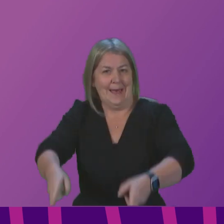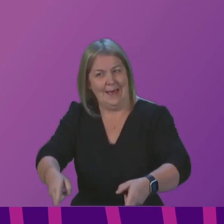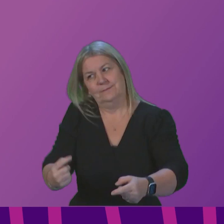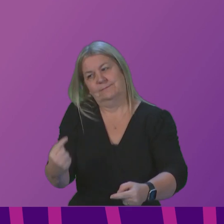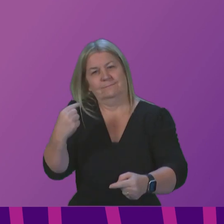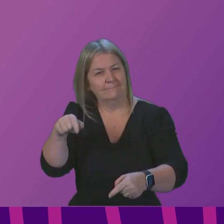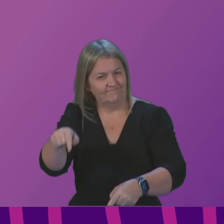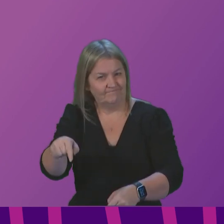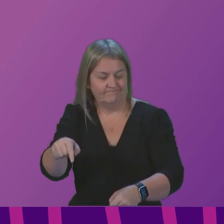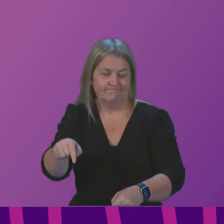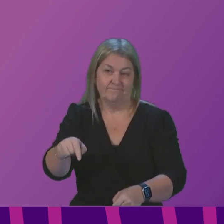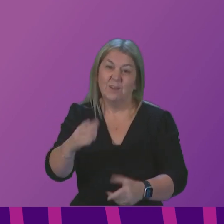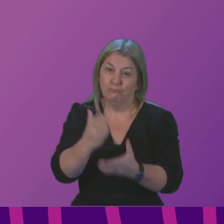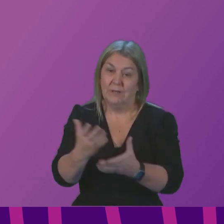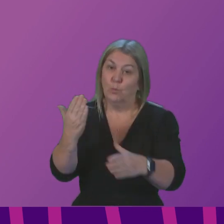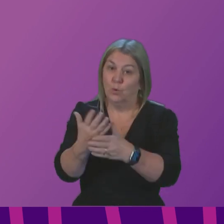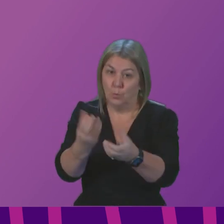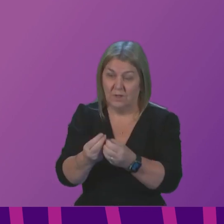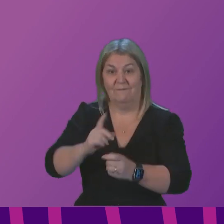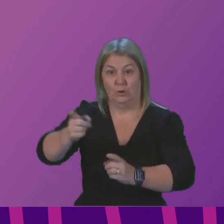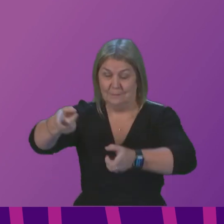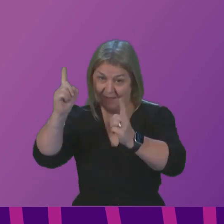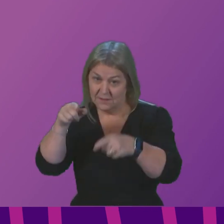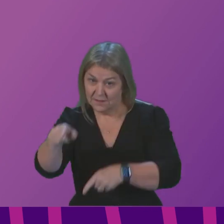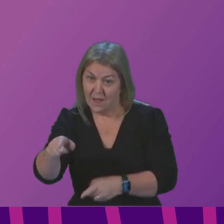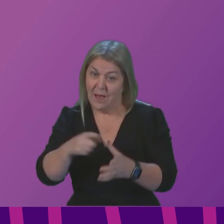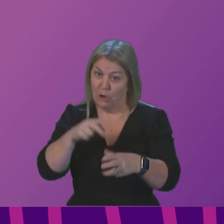was the First Minister’s official spokesperson in 2007, then head of the Scottish Government’s